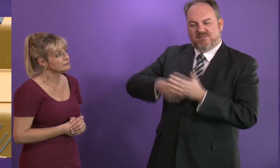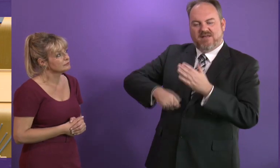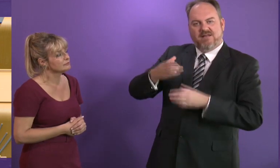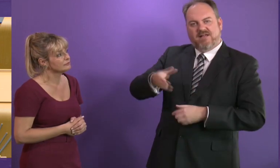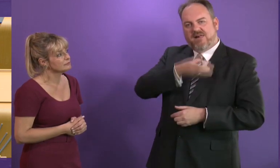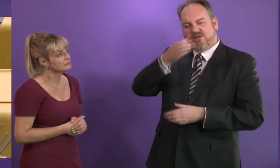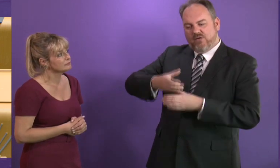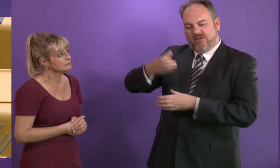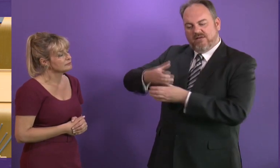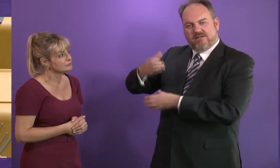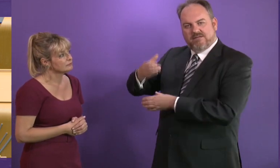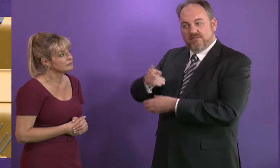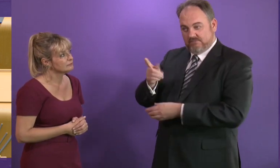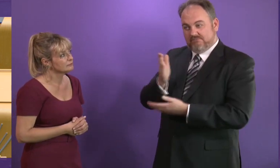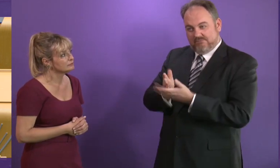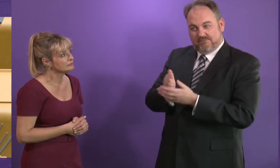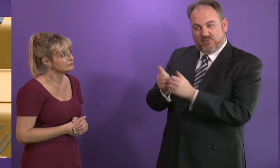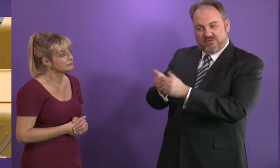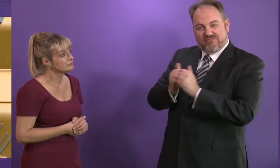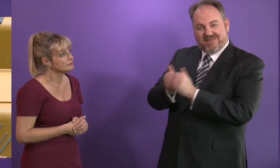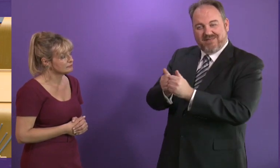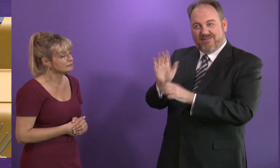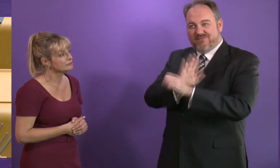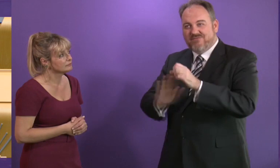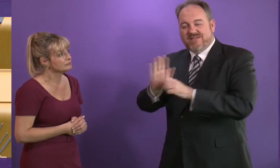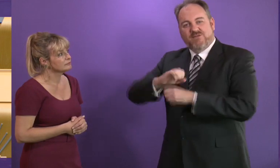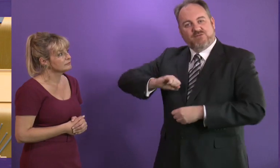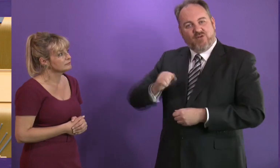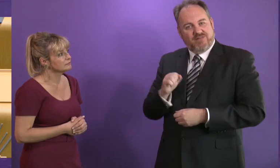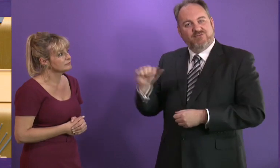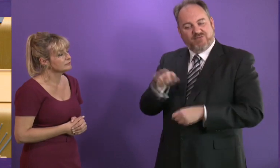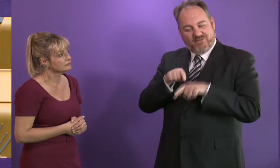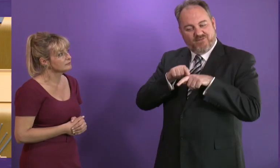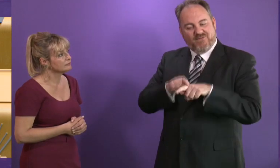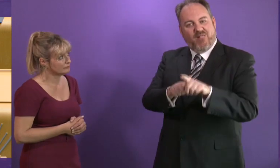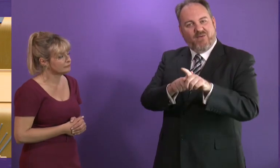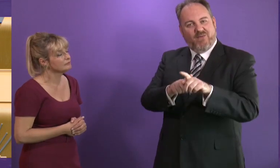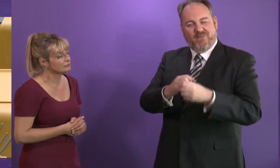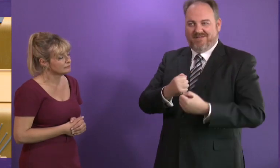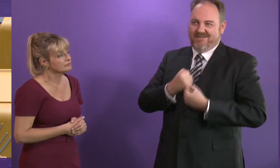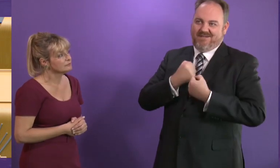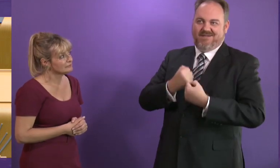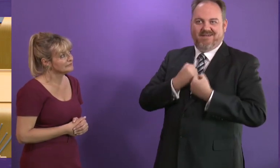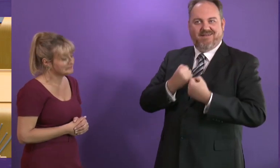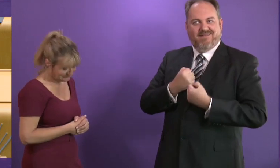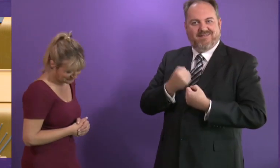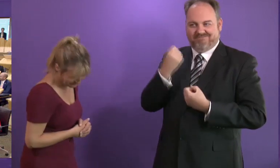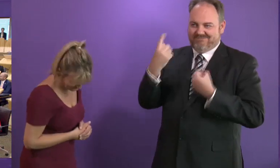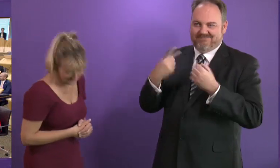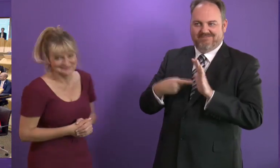islands should get on with the day job and follow Scotland’s lead in the area? The First Minister (Nicola Sturgeon):